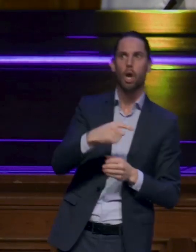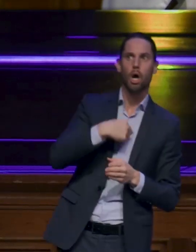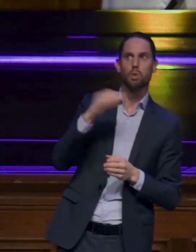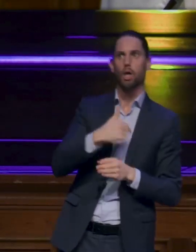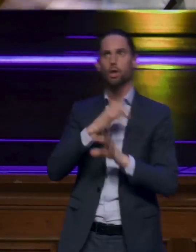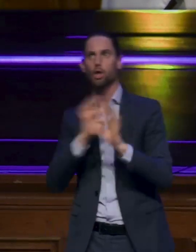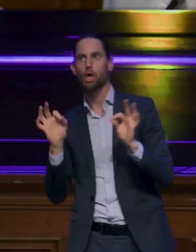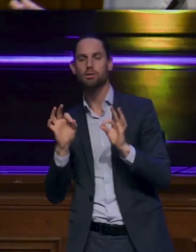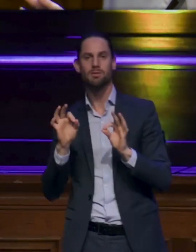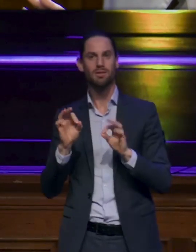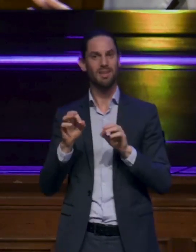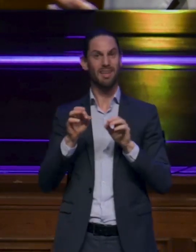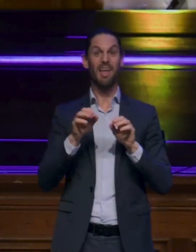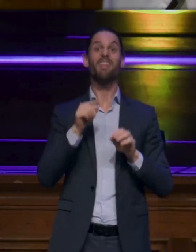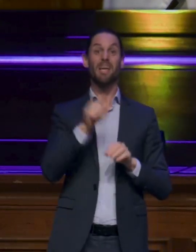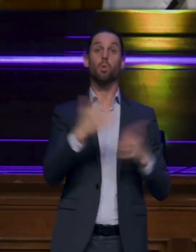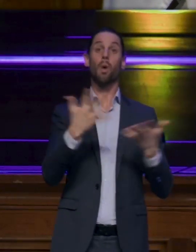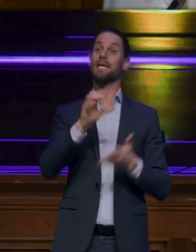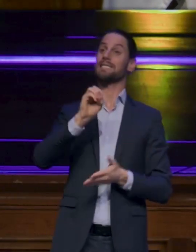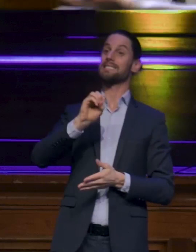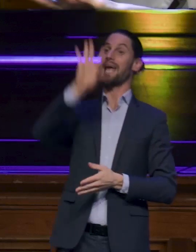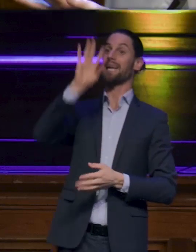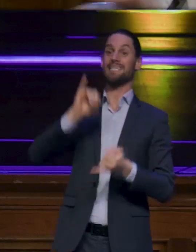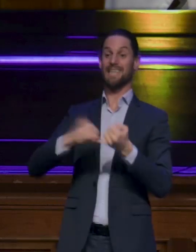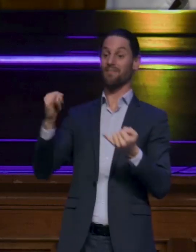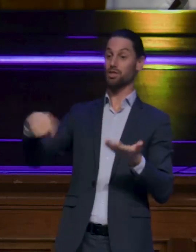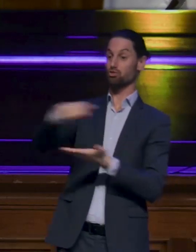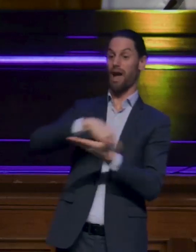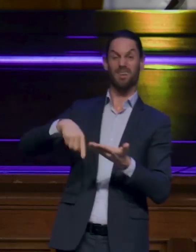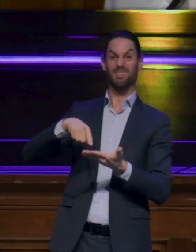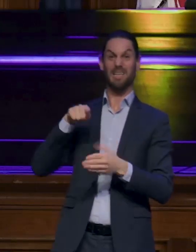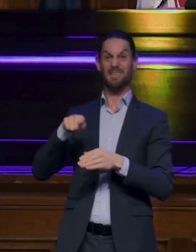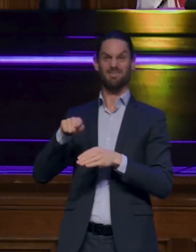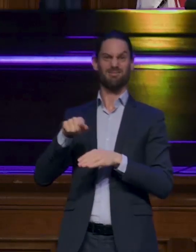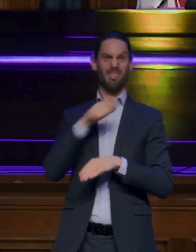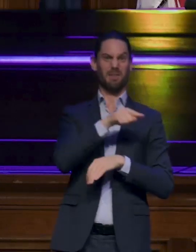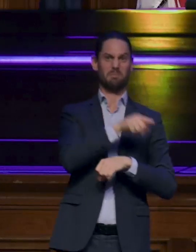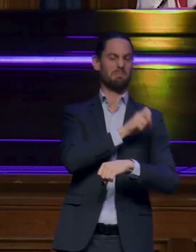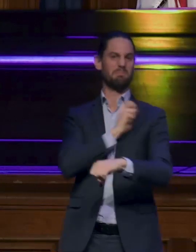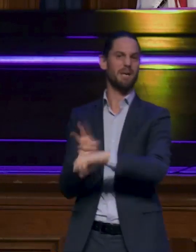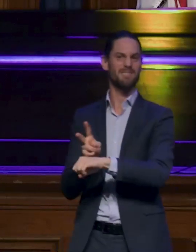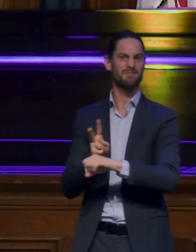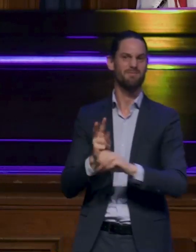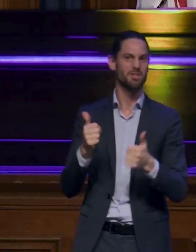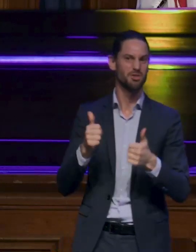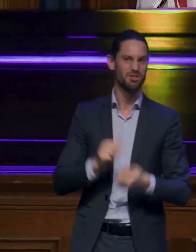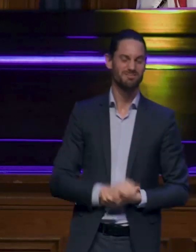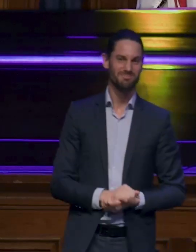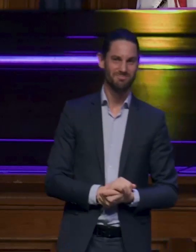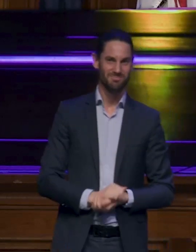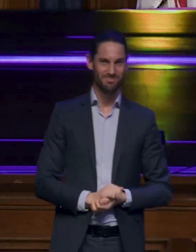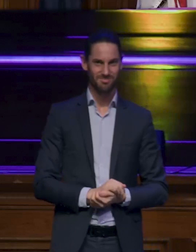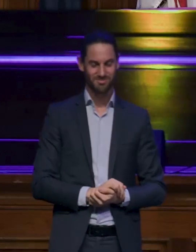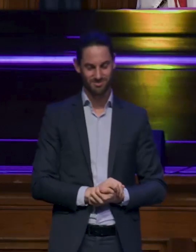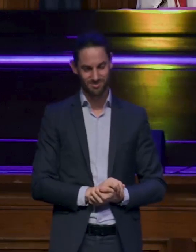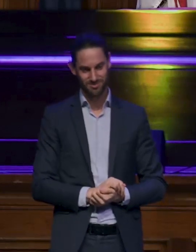worth ten silver trays and it's worth ten namings in parliament ladies each